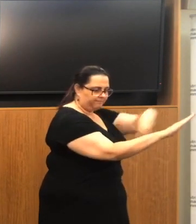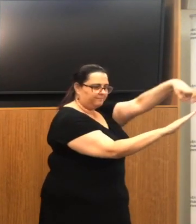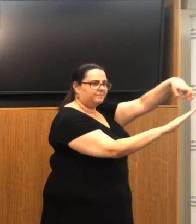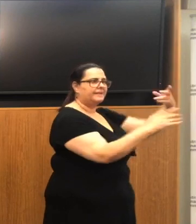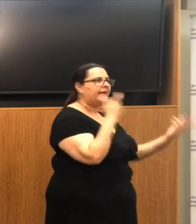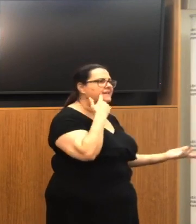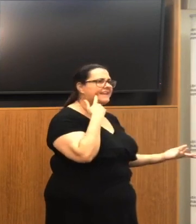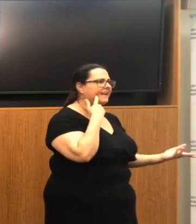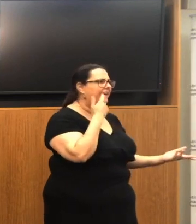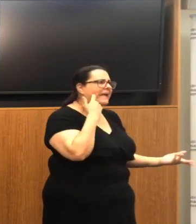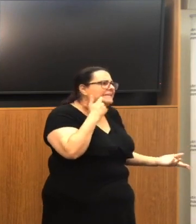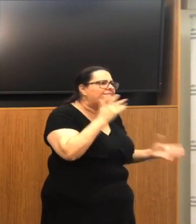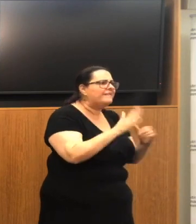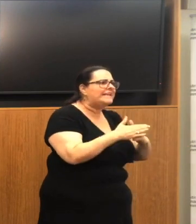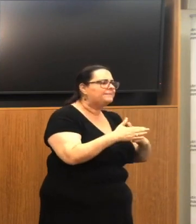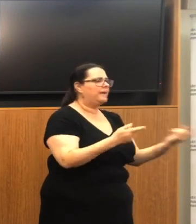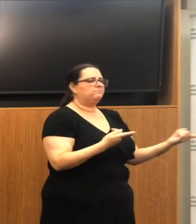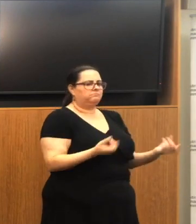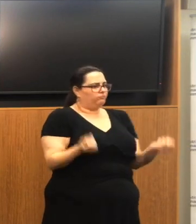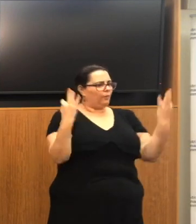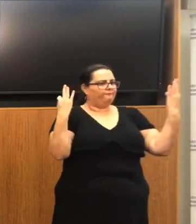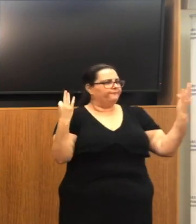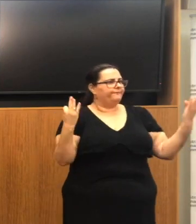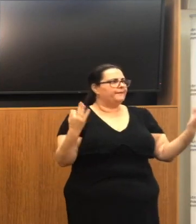Just a ramp to get you where you need to be.